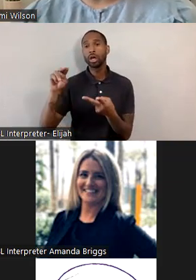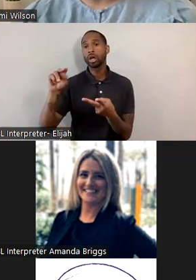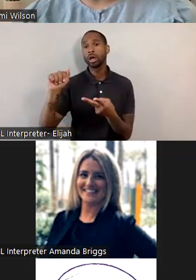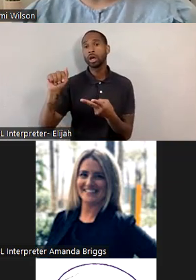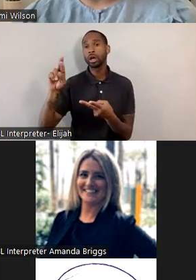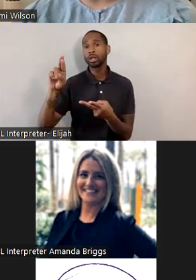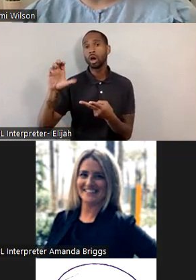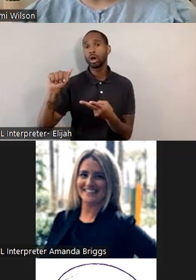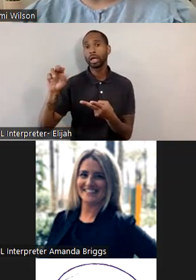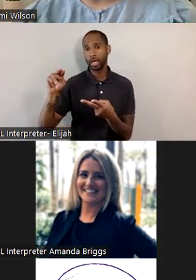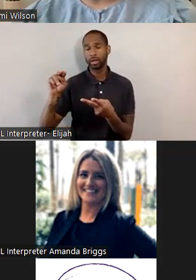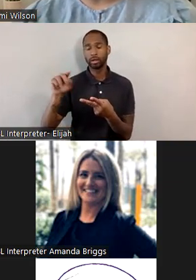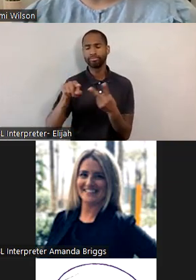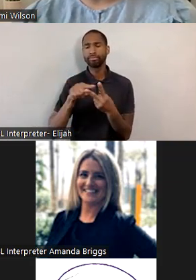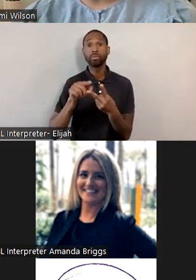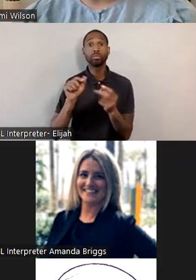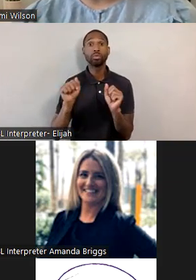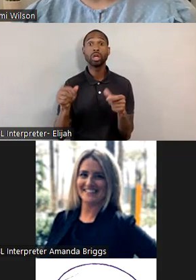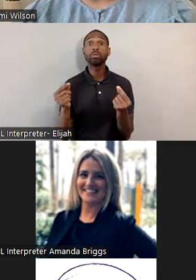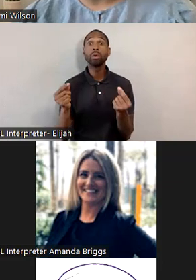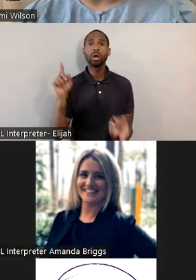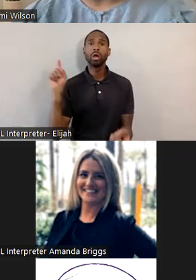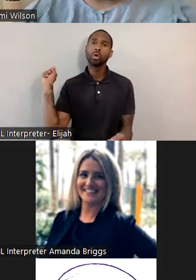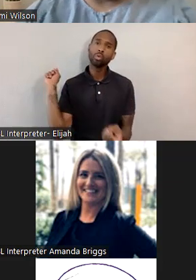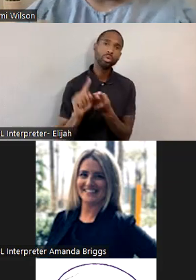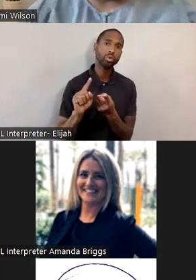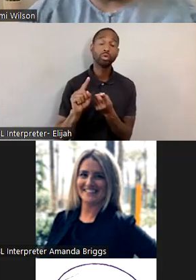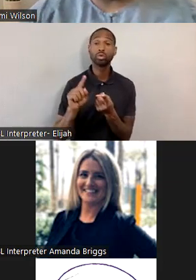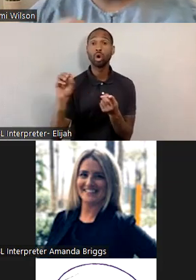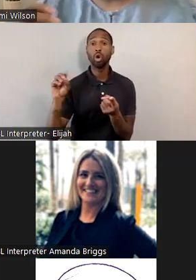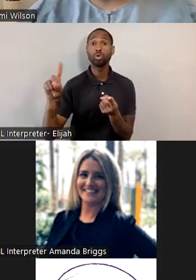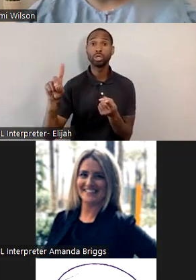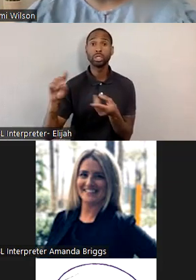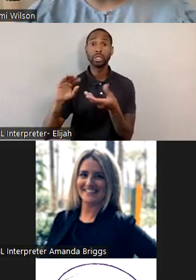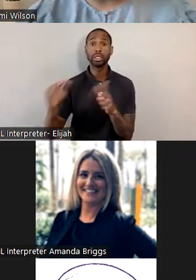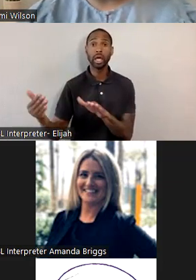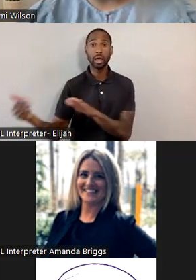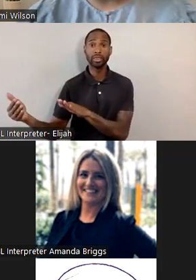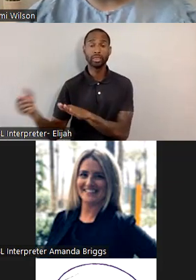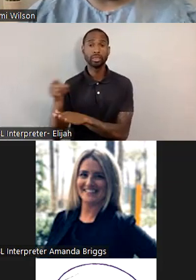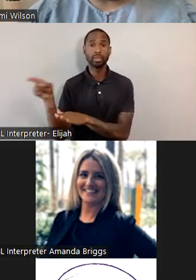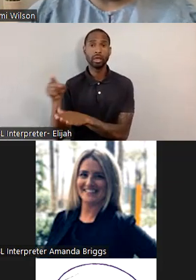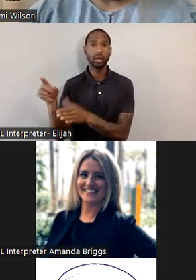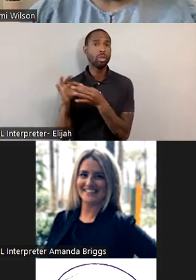we can reduce the number of overdose deaths related to opioids.